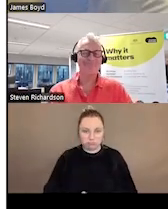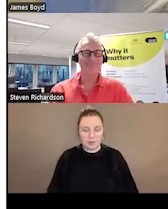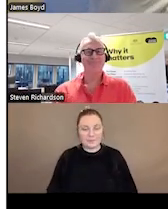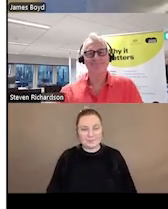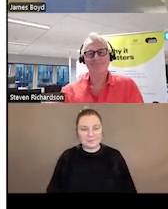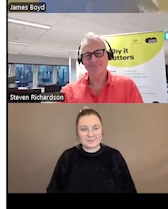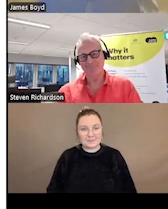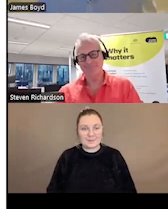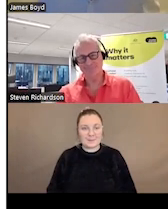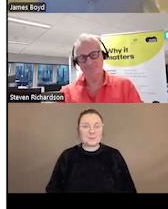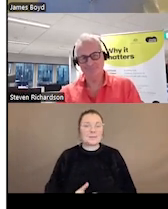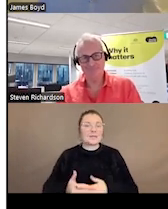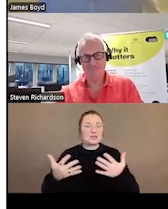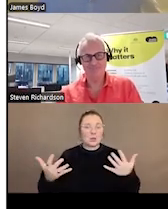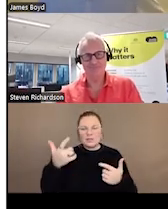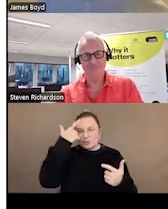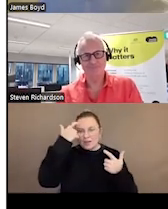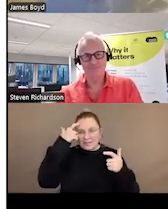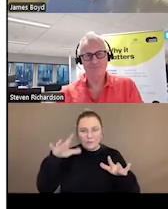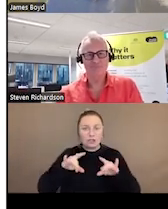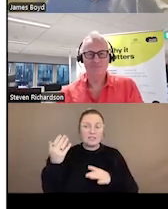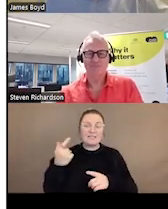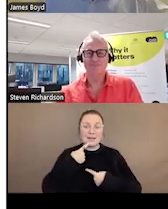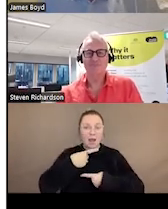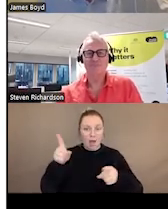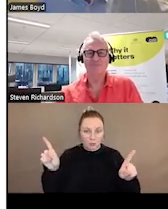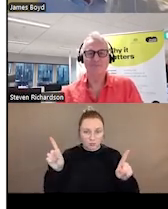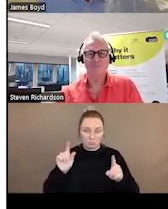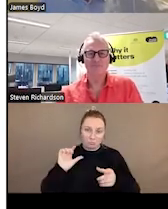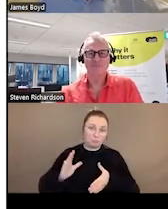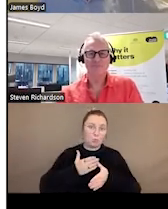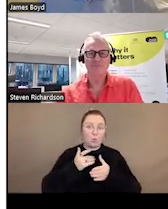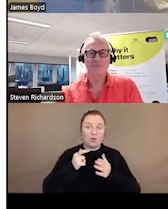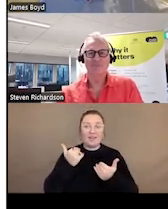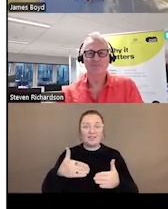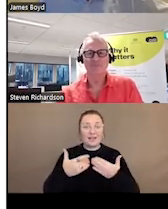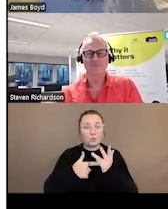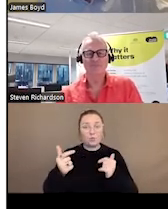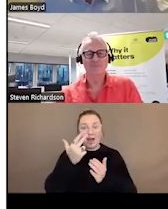So, look, Creative Australia recently announced its inaugural Giving Day to the Arts. The Giving